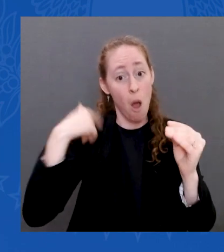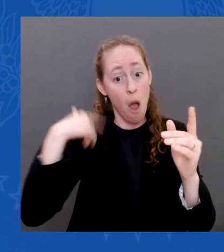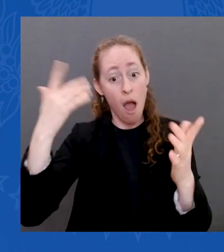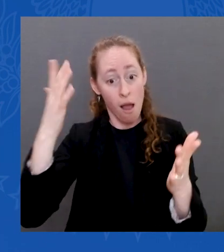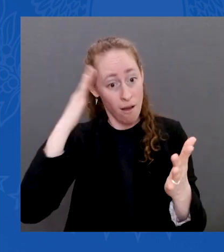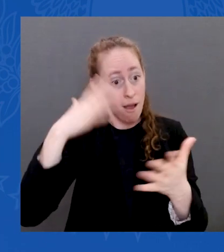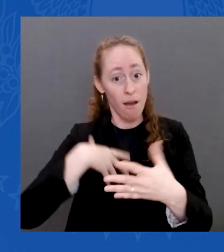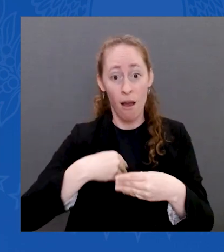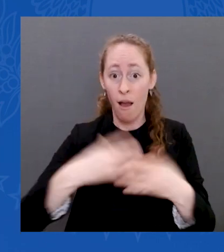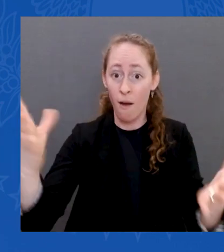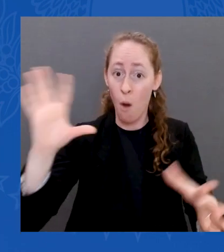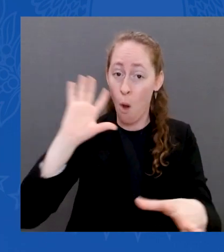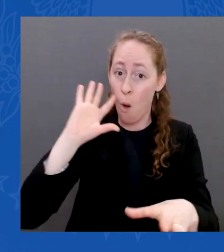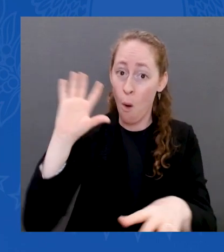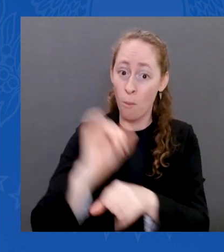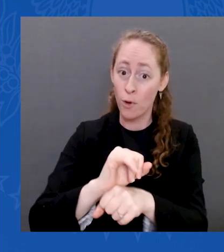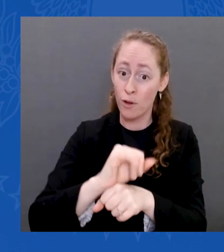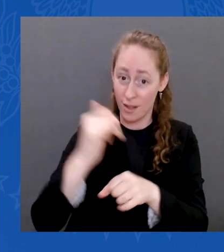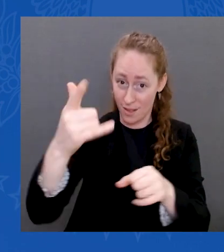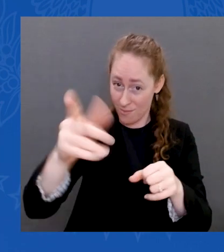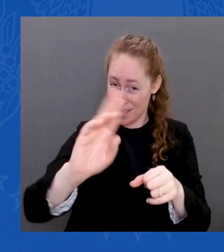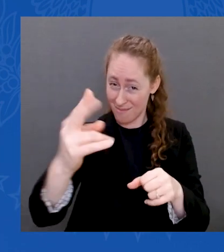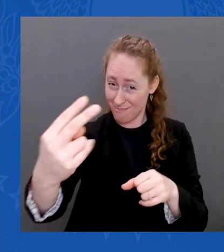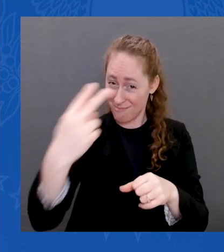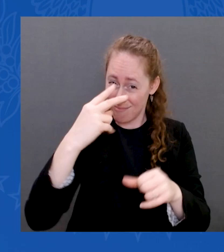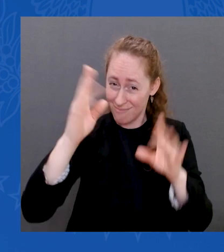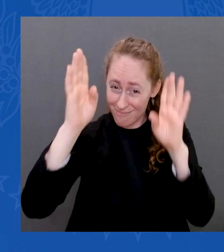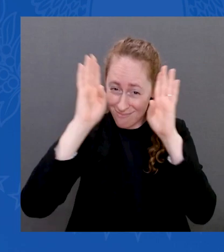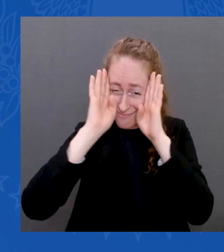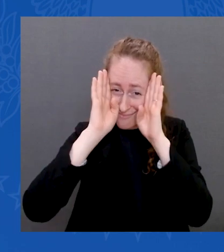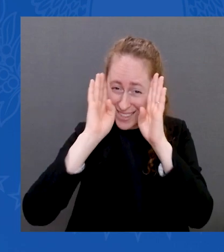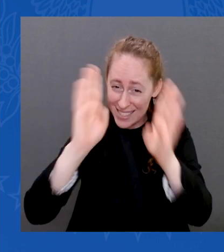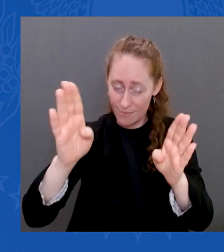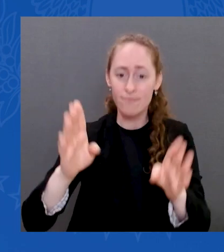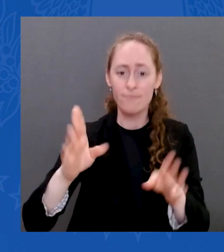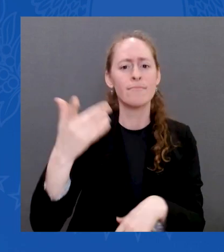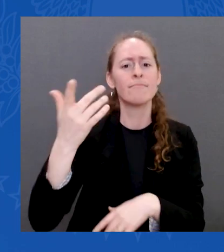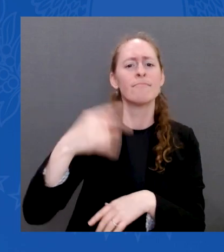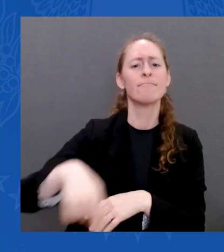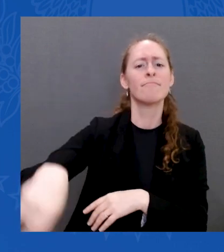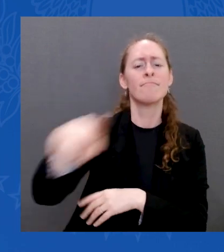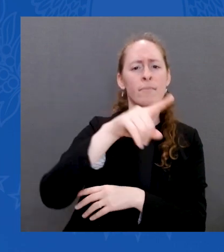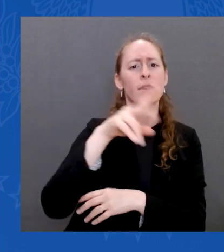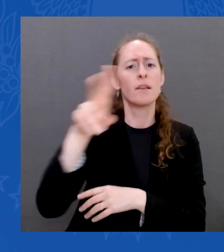Go to student aid that gov. To apply between now and October 31st so you can have any federal student loan payment